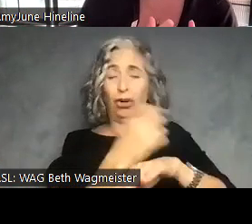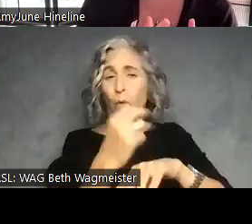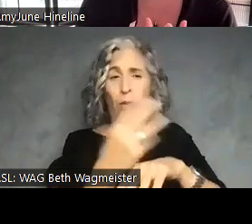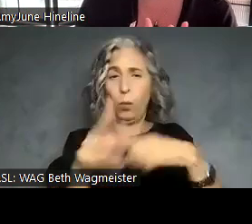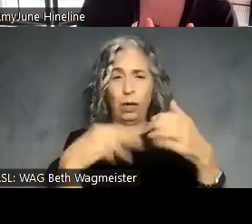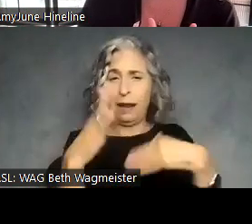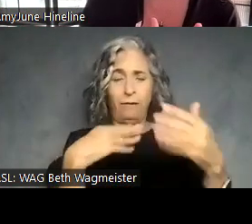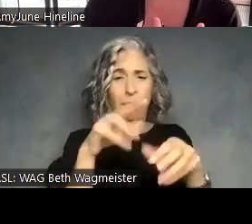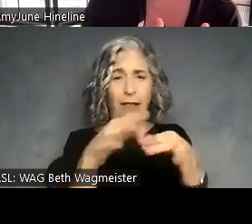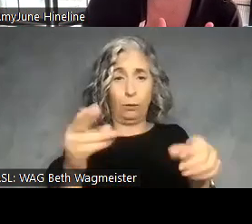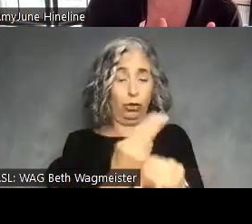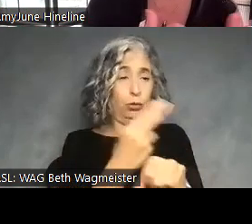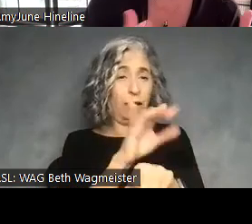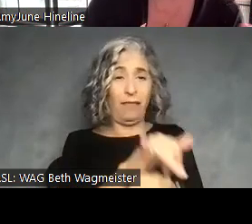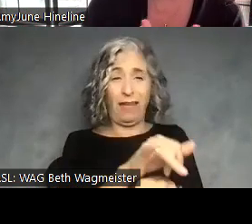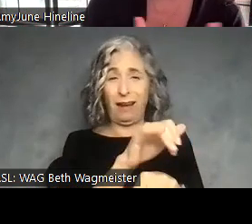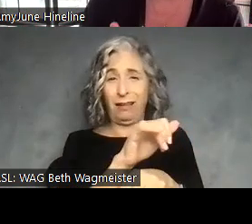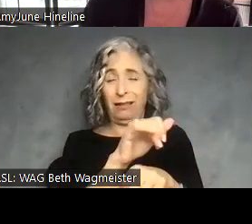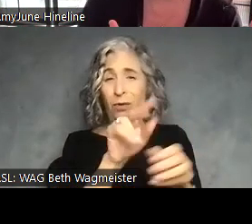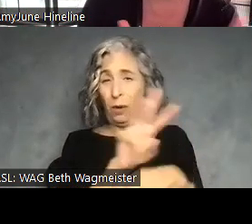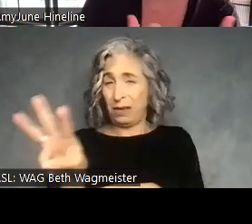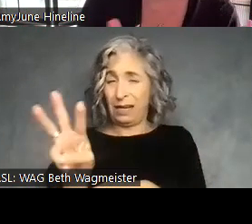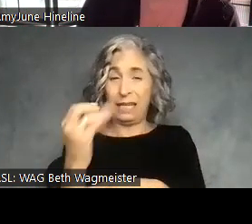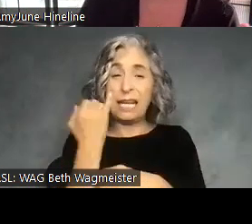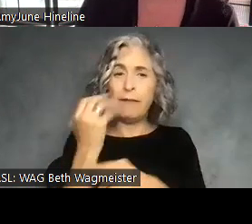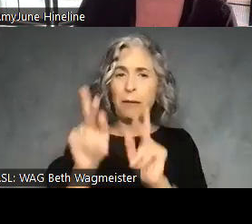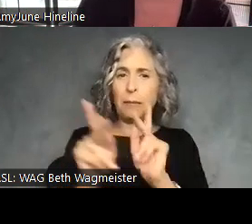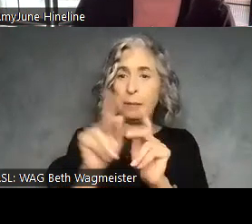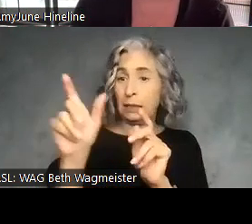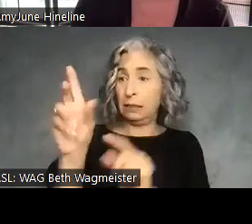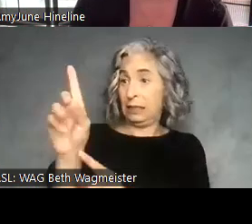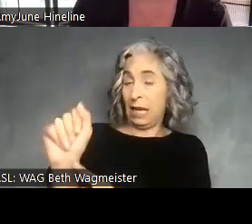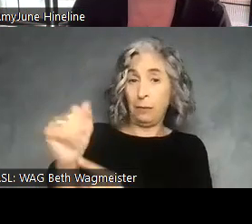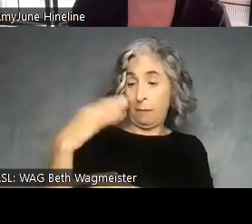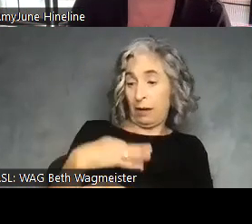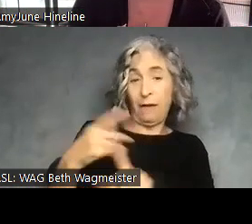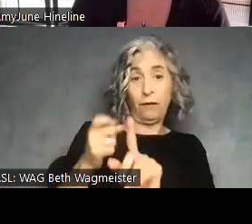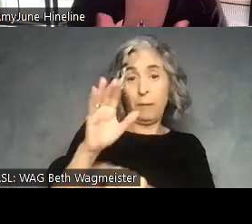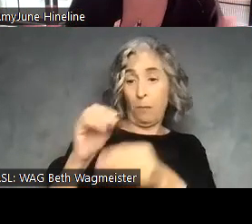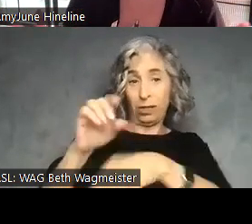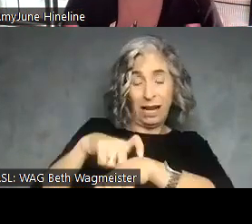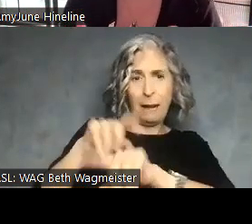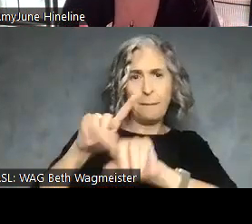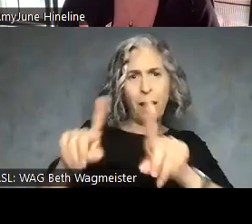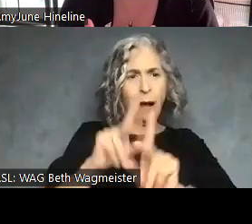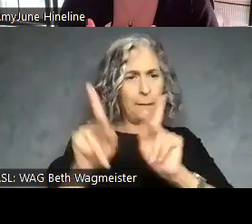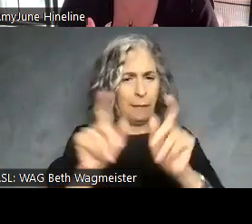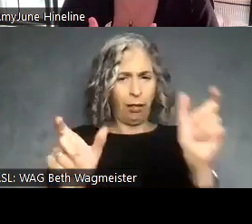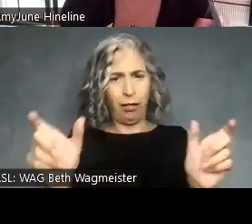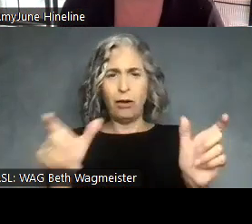will take longer in understanding instructions and text on a form. Perhaps someone who is deaf